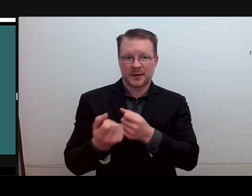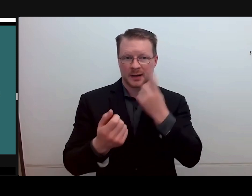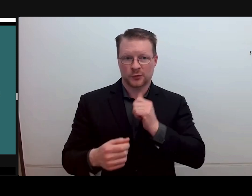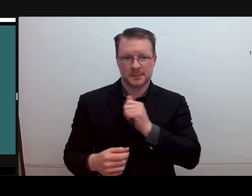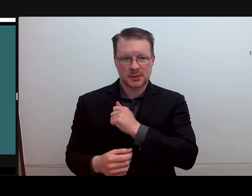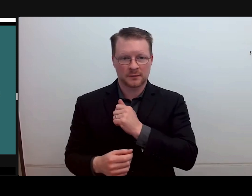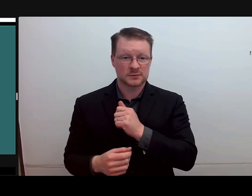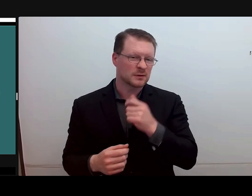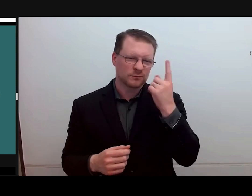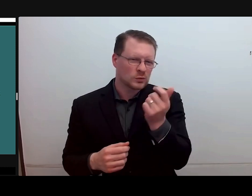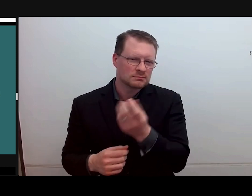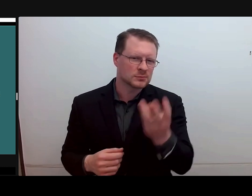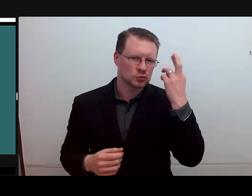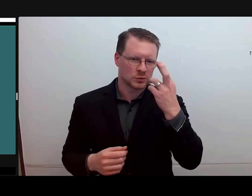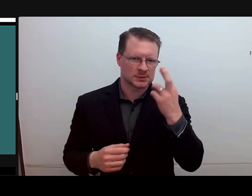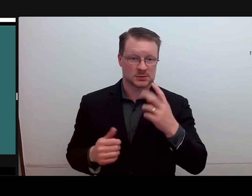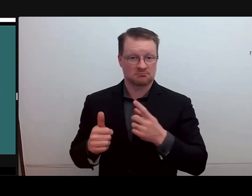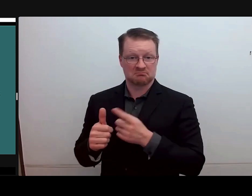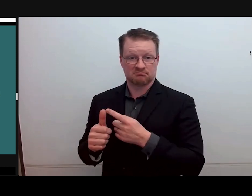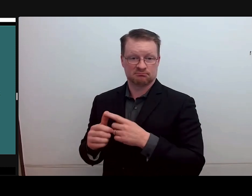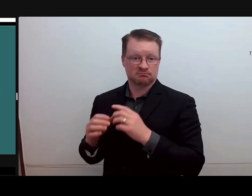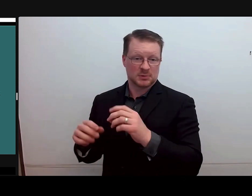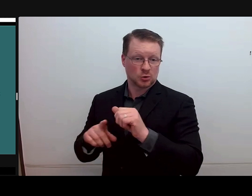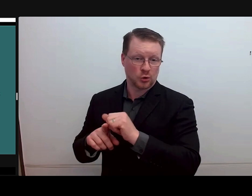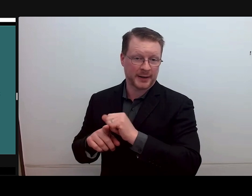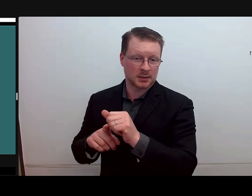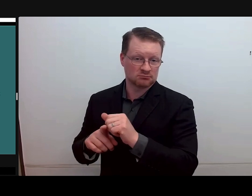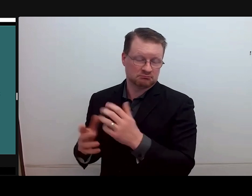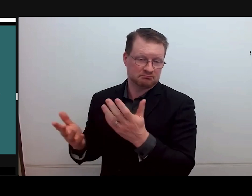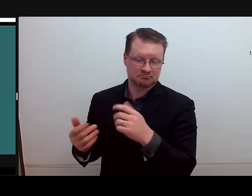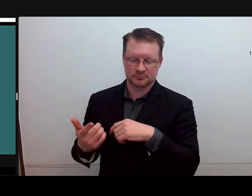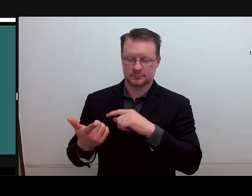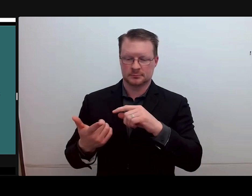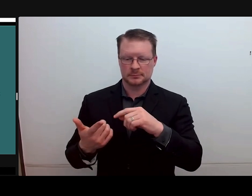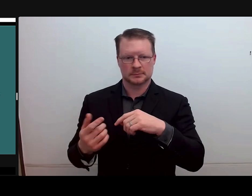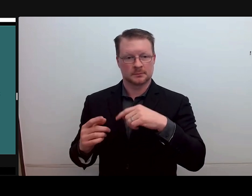struggle with advocating for ourselves for a variety of reasons. It could be that they're not trained.